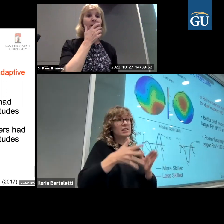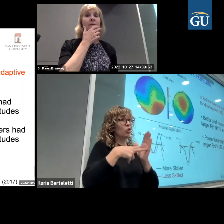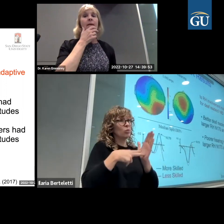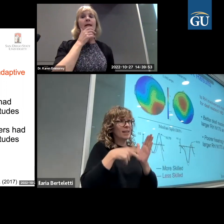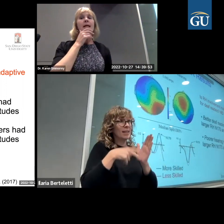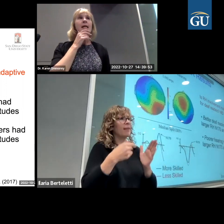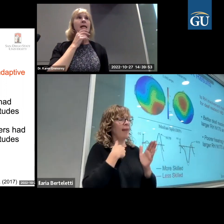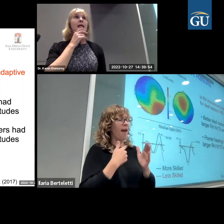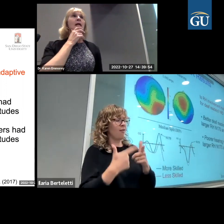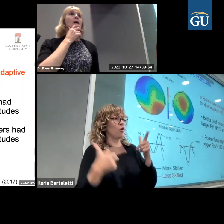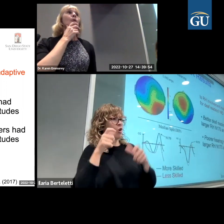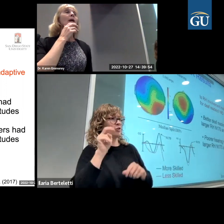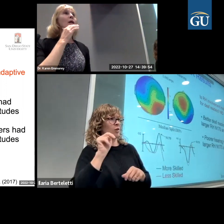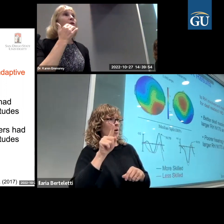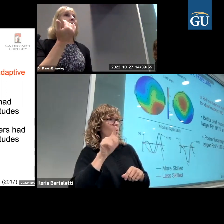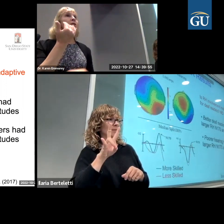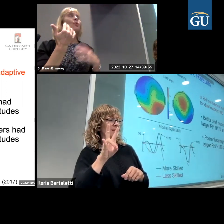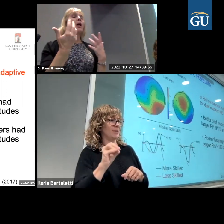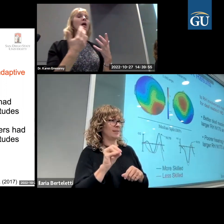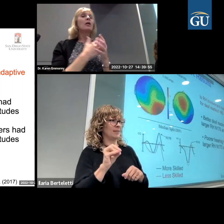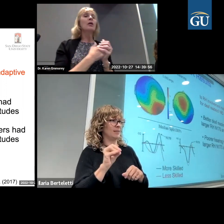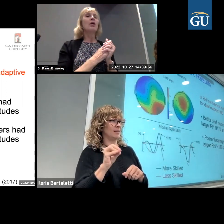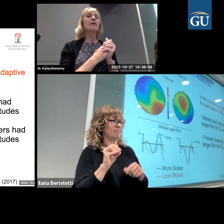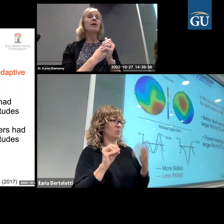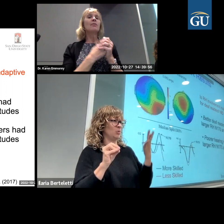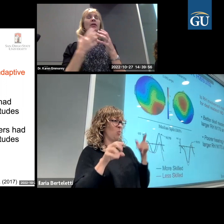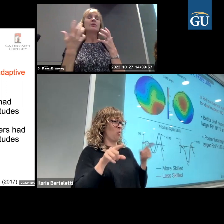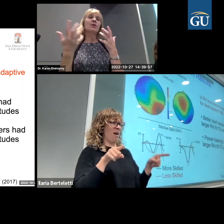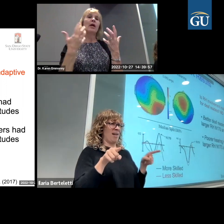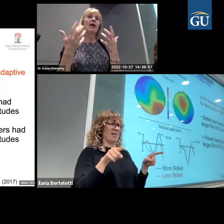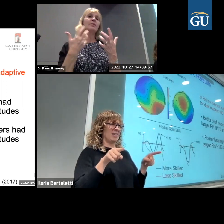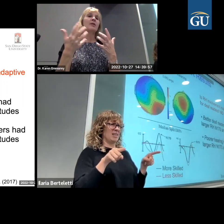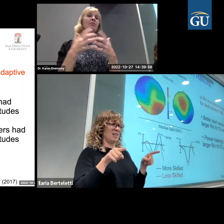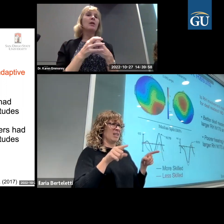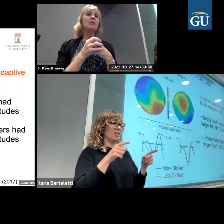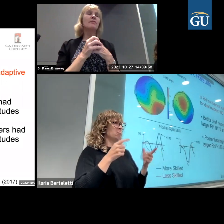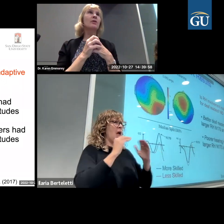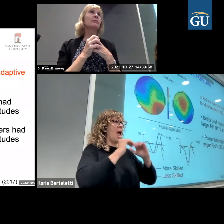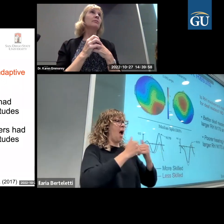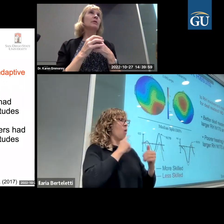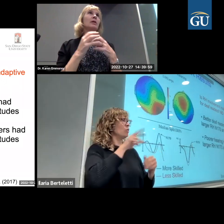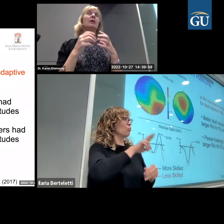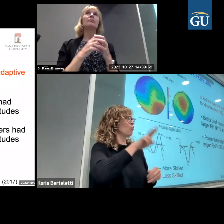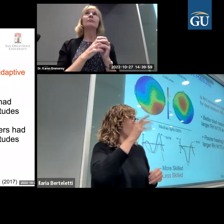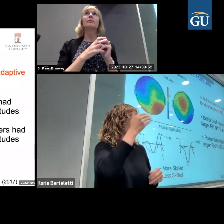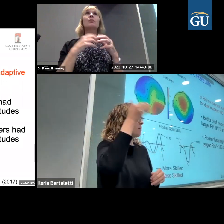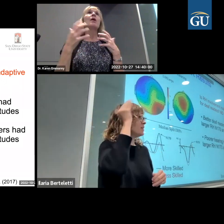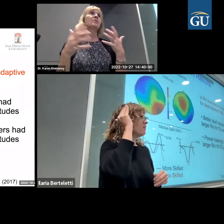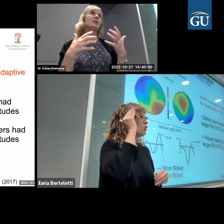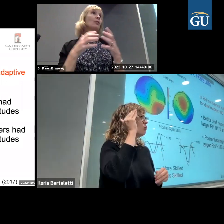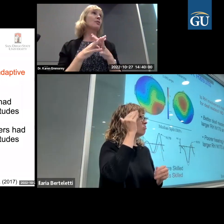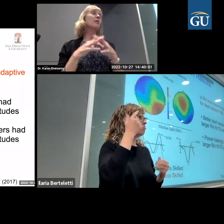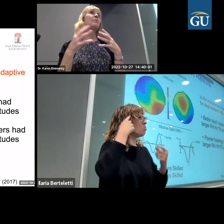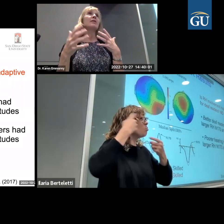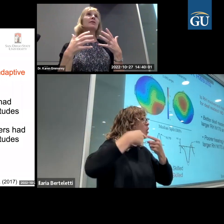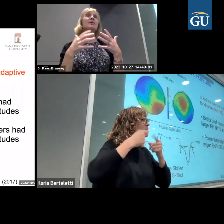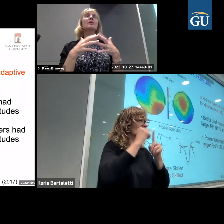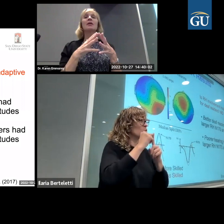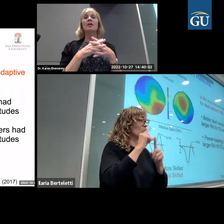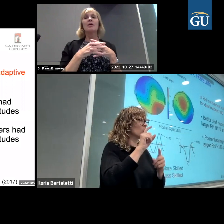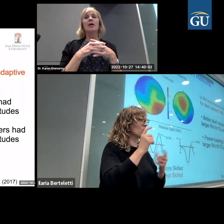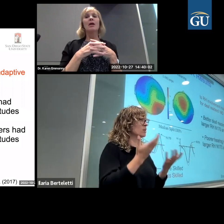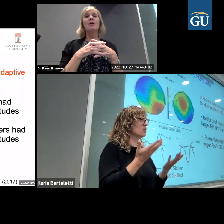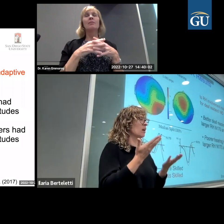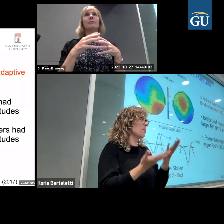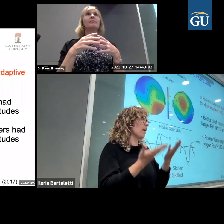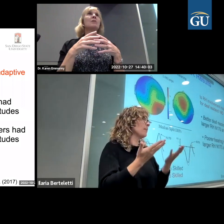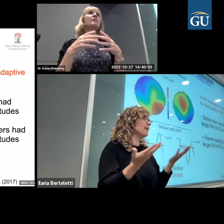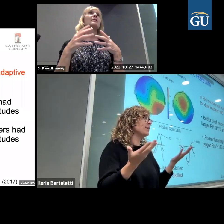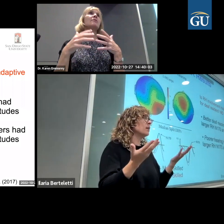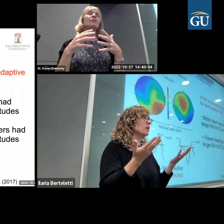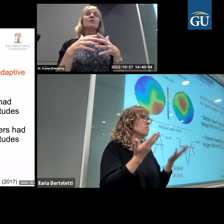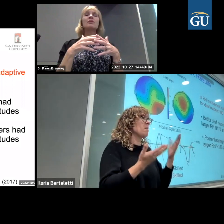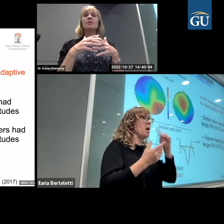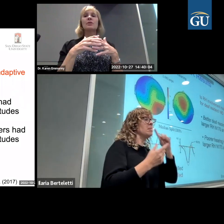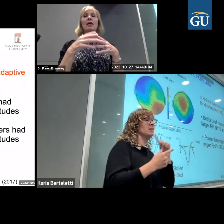uh, maybe the deaf readers have less differentiated orthographic representations, less precise or orthographic representations than the hearing meters. And you can look at that by looking at spelling.